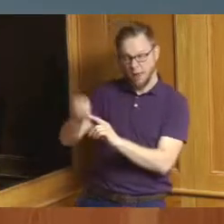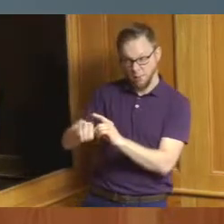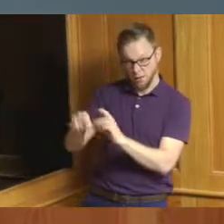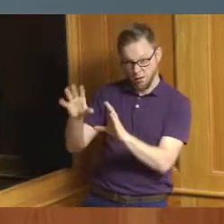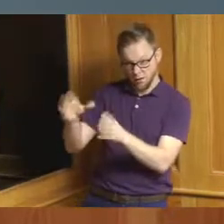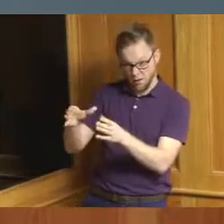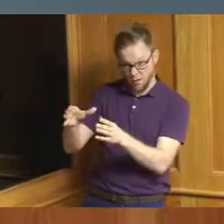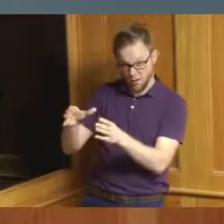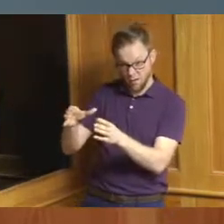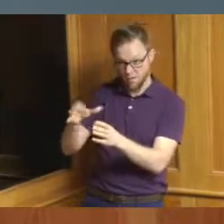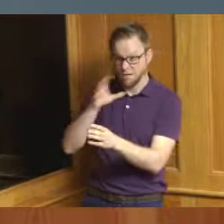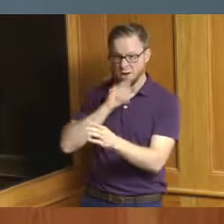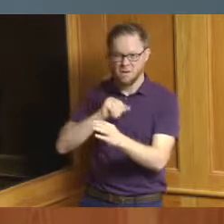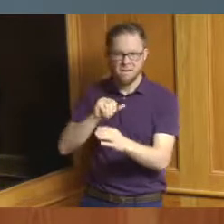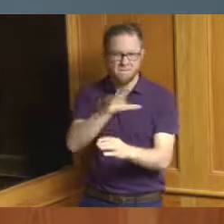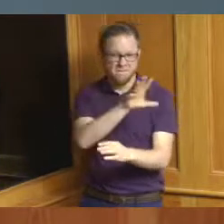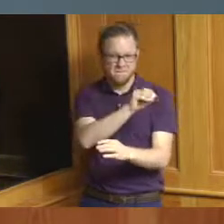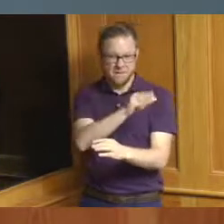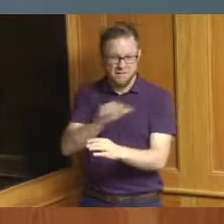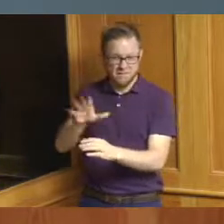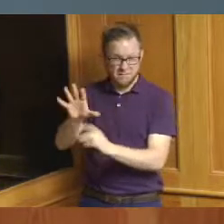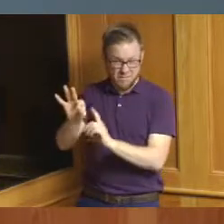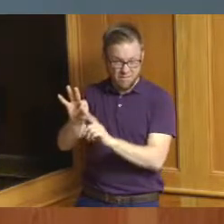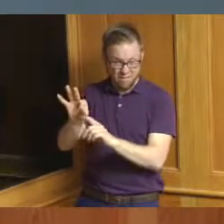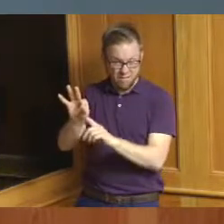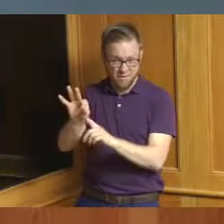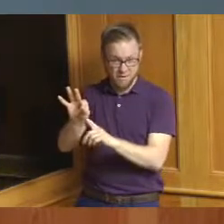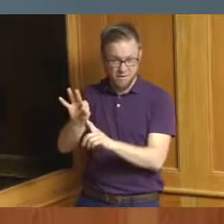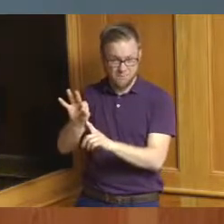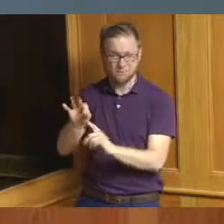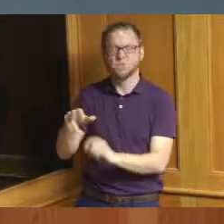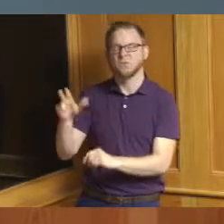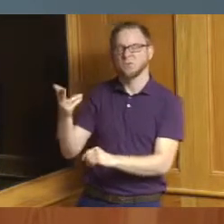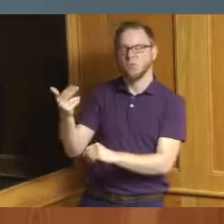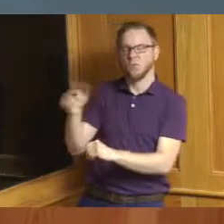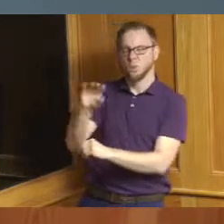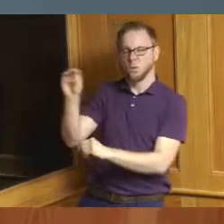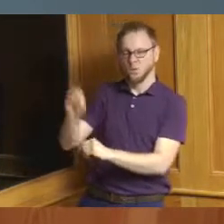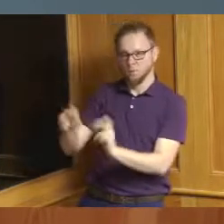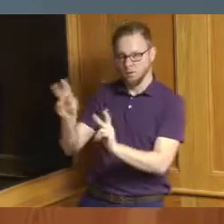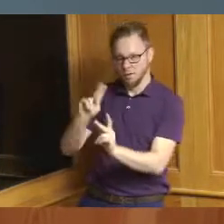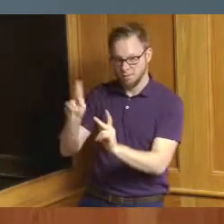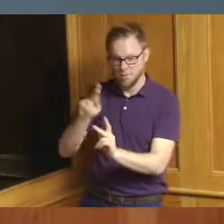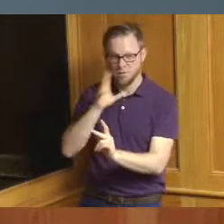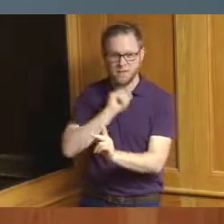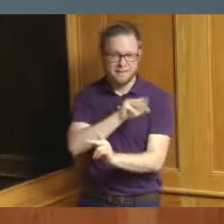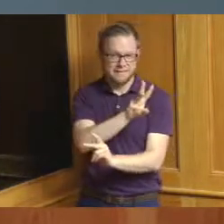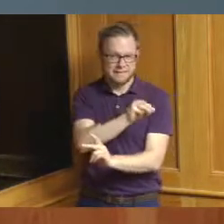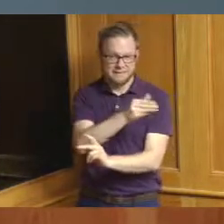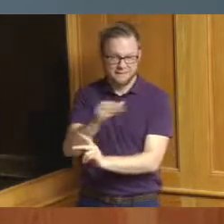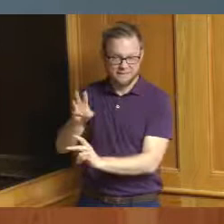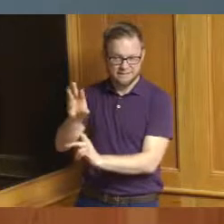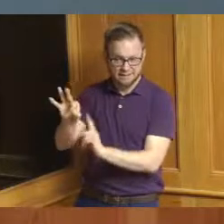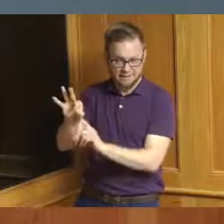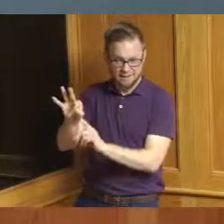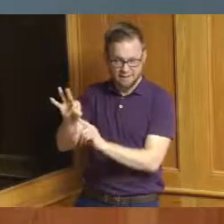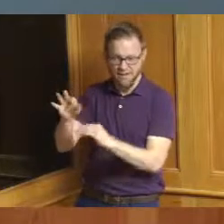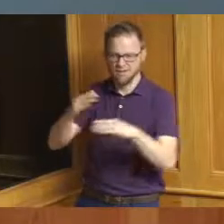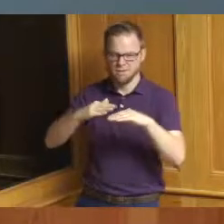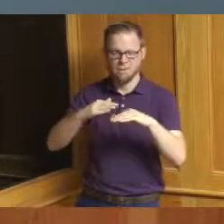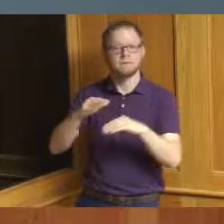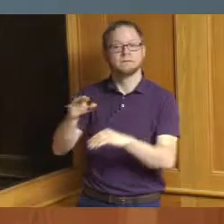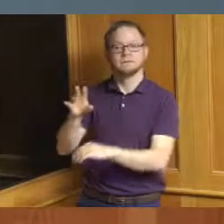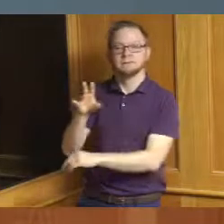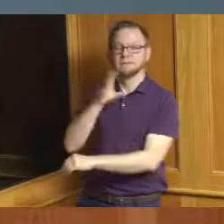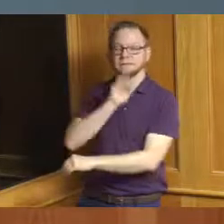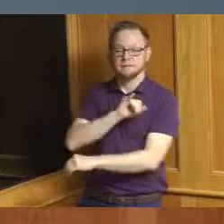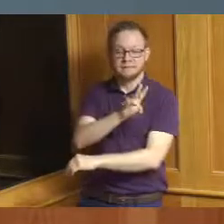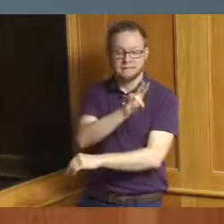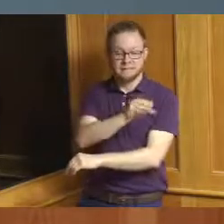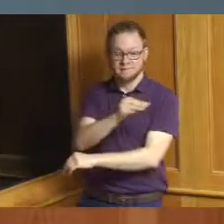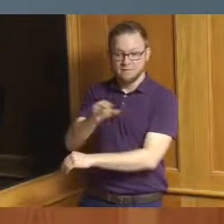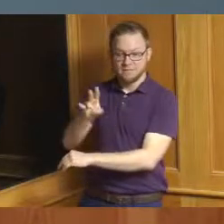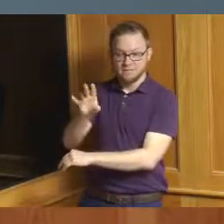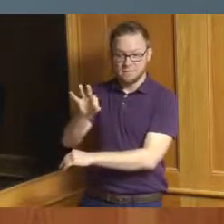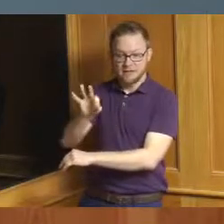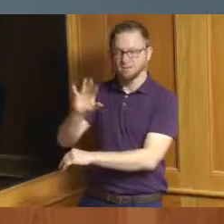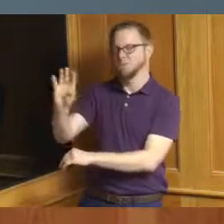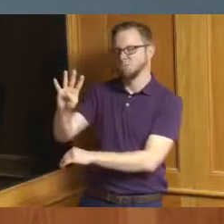taken by the 50 to 59 year olds 13 was 60 to 69 year olds and 4 70 to 79 year olds and